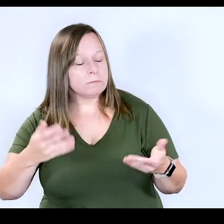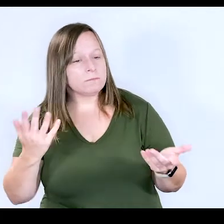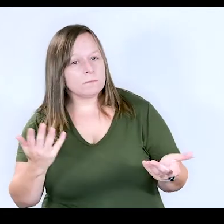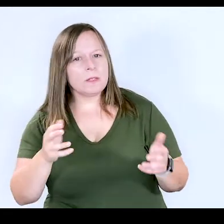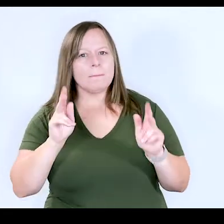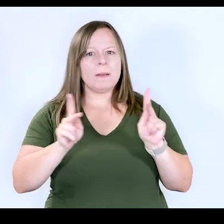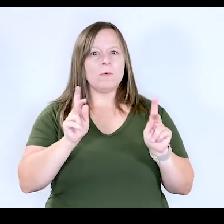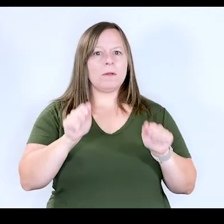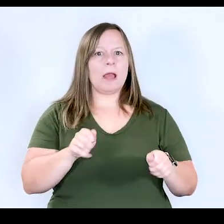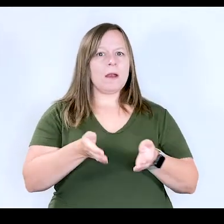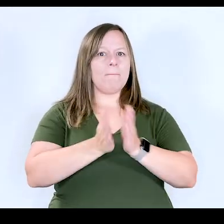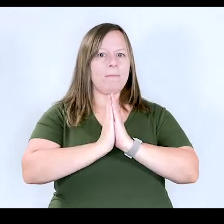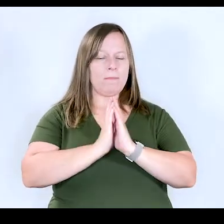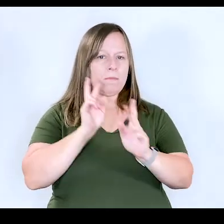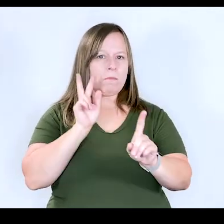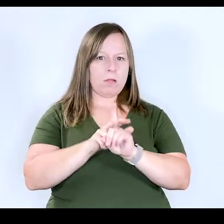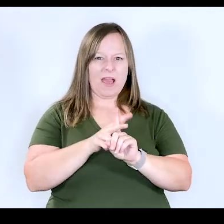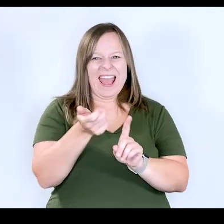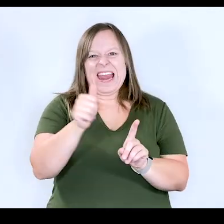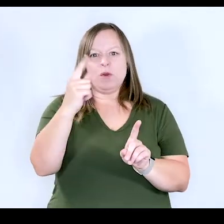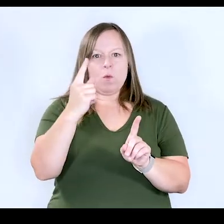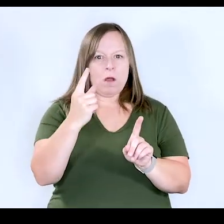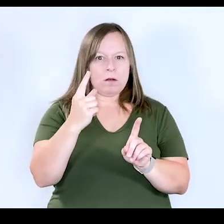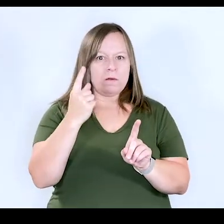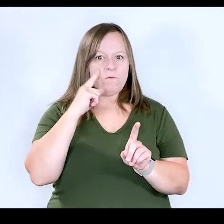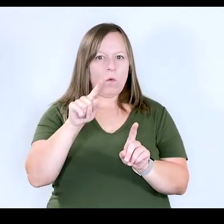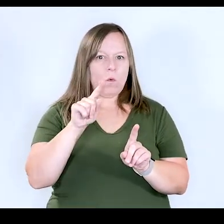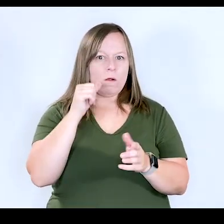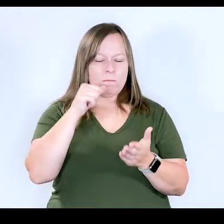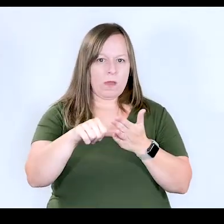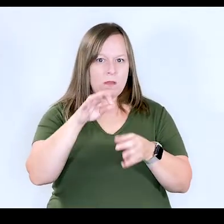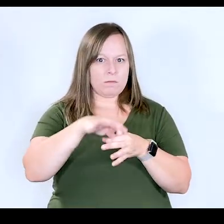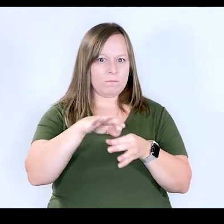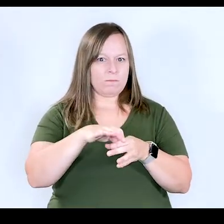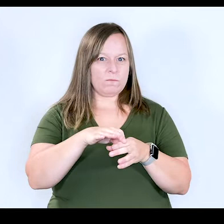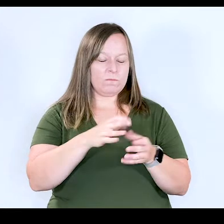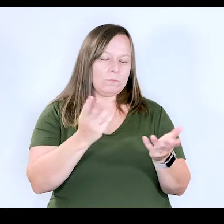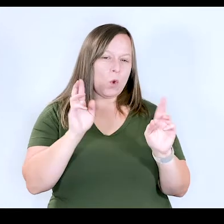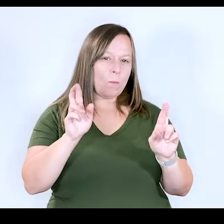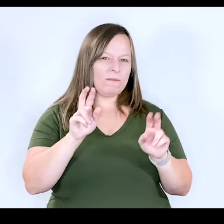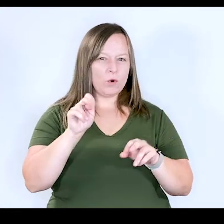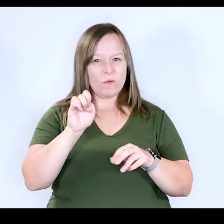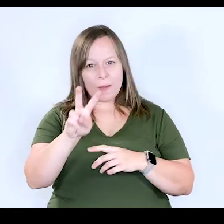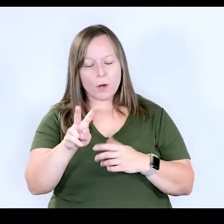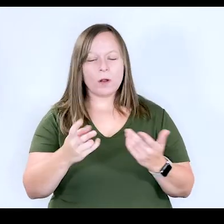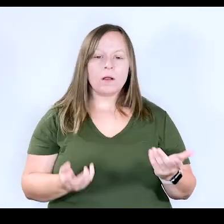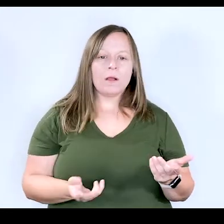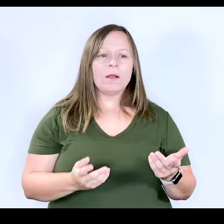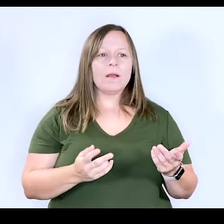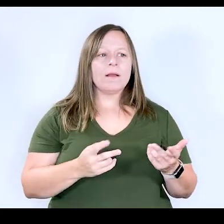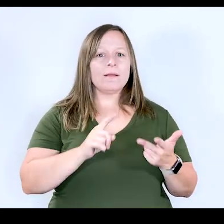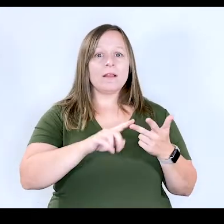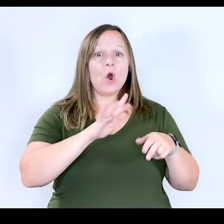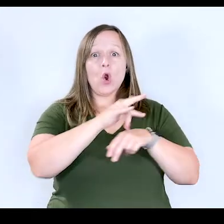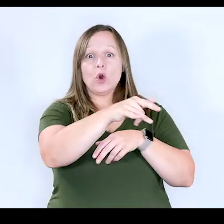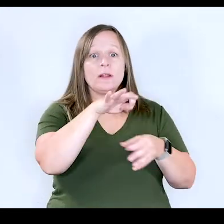so that folks can apply-- anyone can apply for absentee ballots. We're hoping that also happens for November and that there's also early voting.